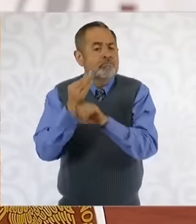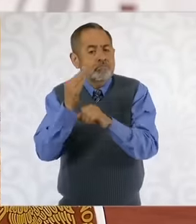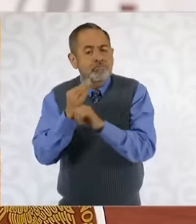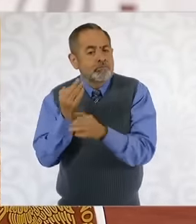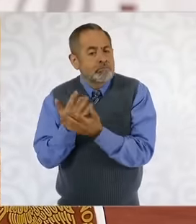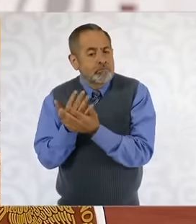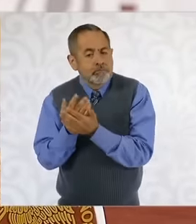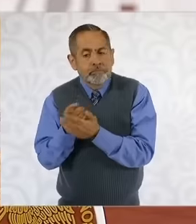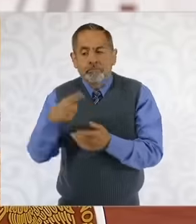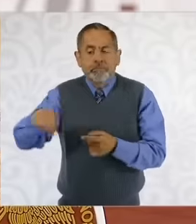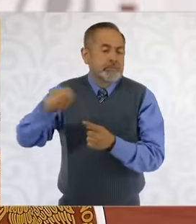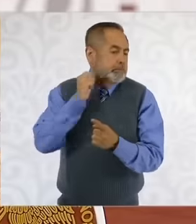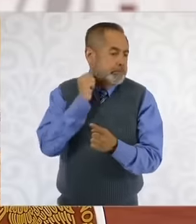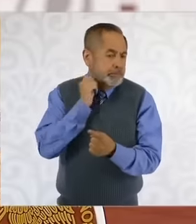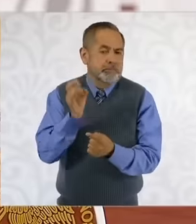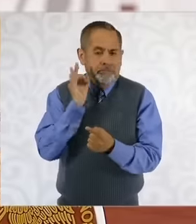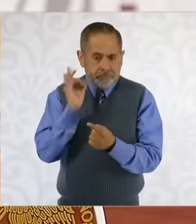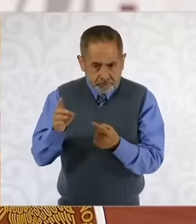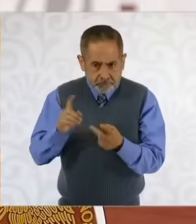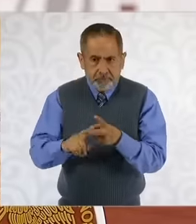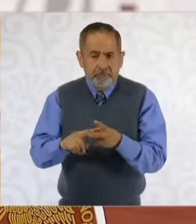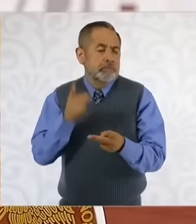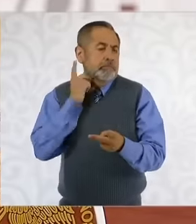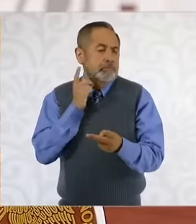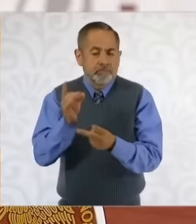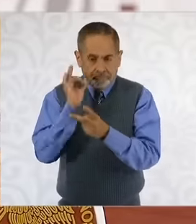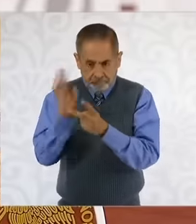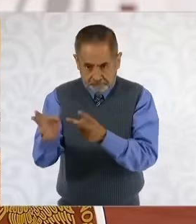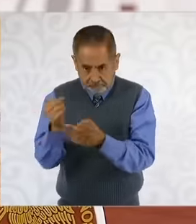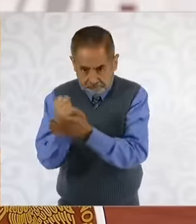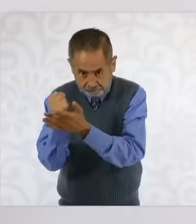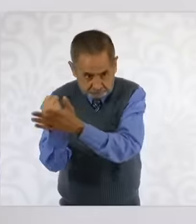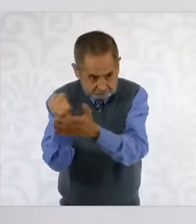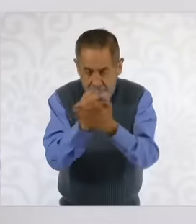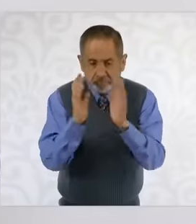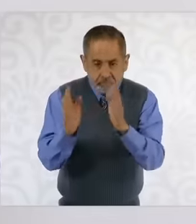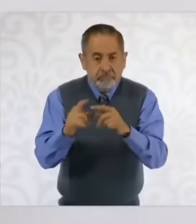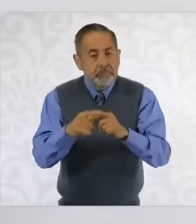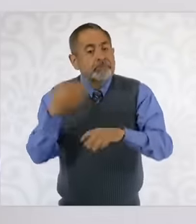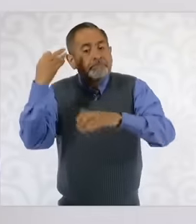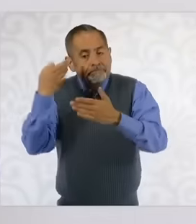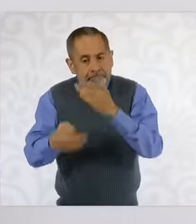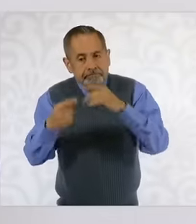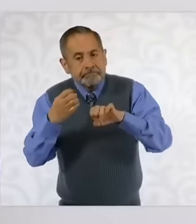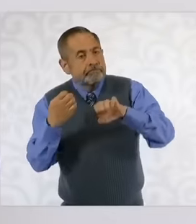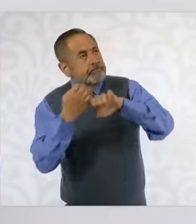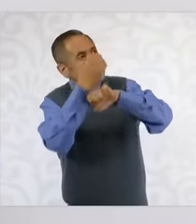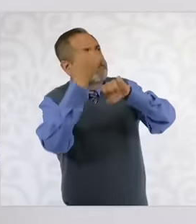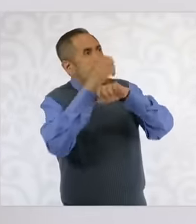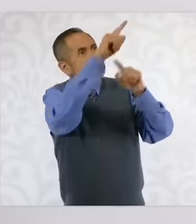by the majority of the state legislatures, it will have to occur in the next few hours when